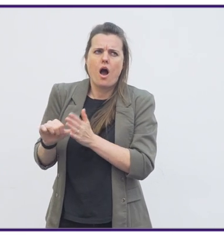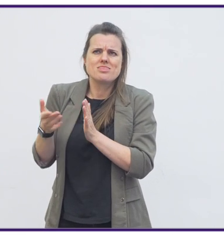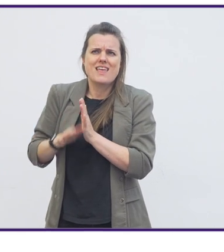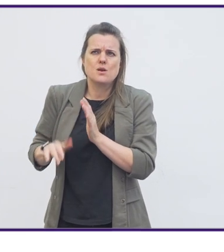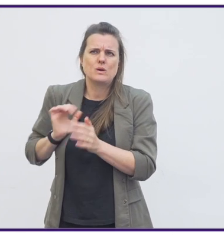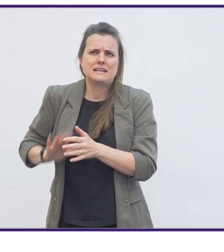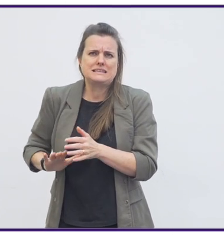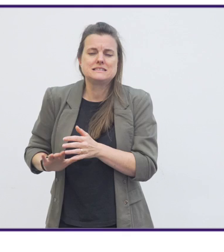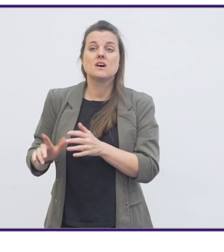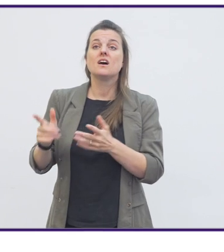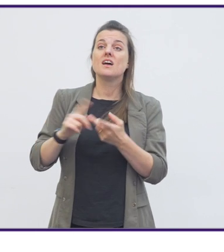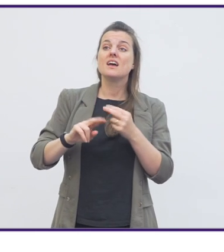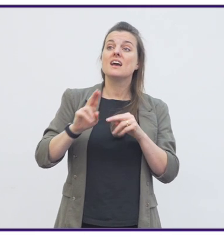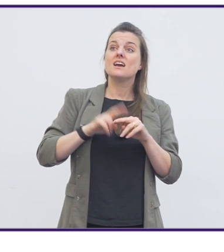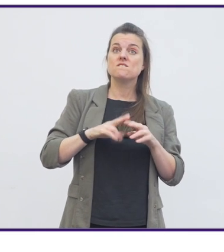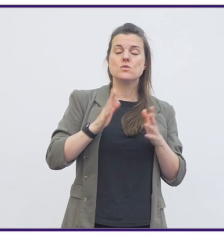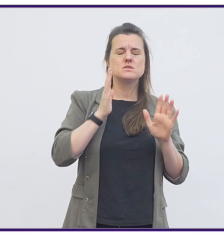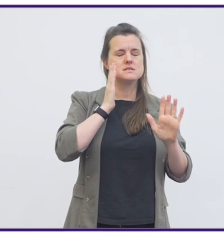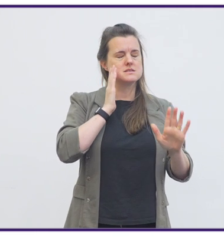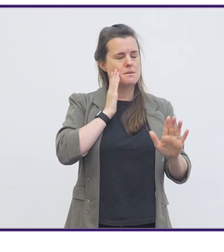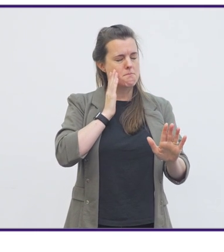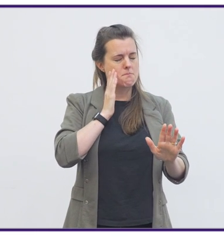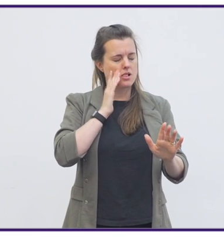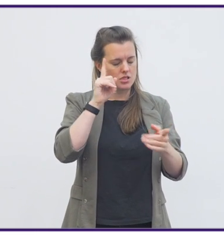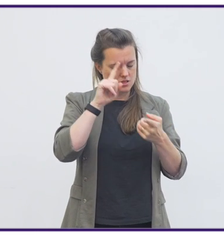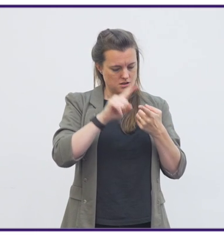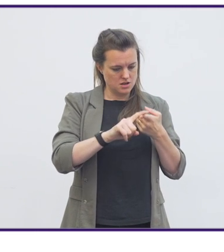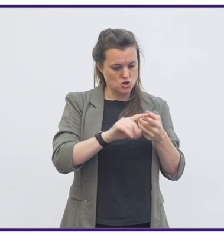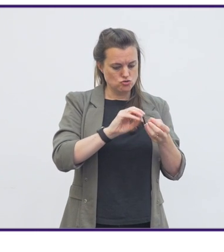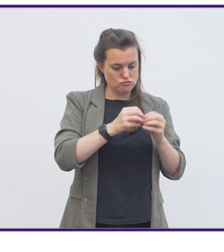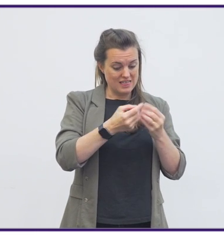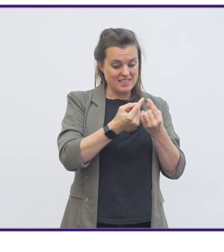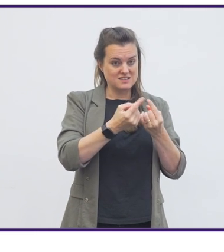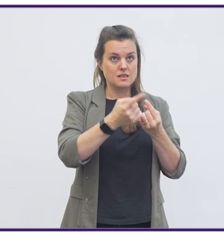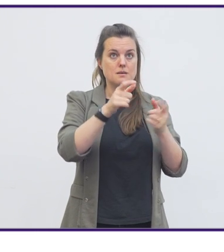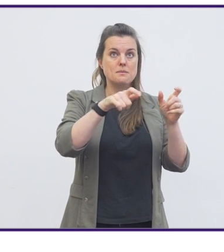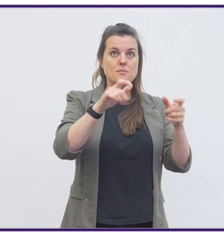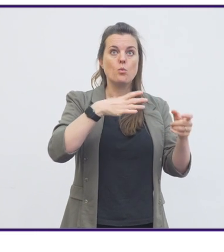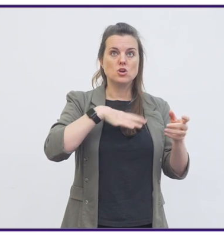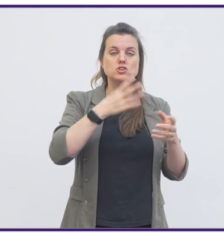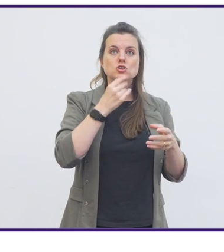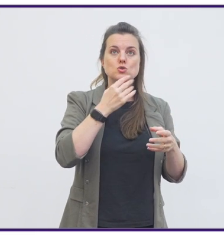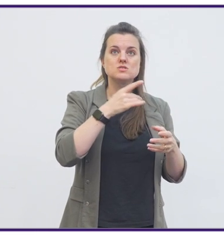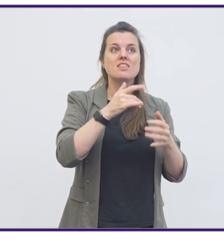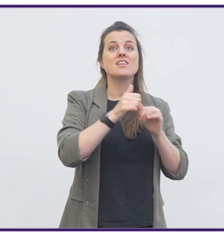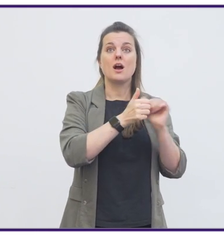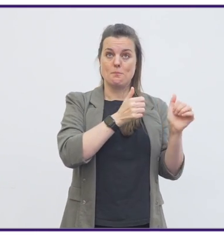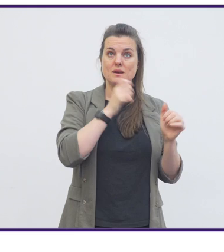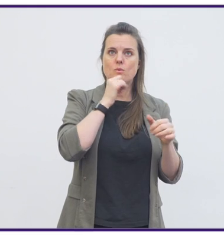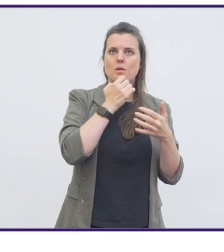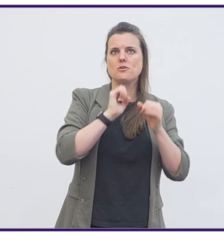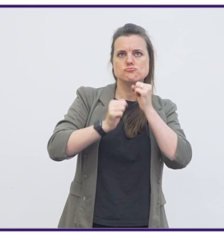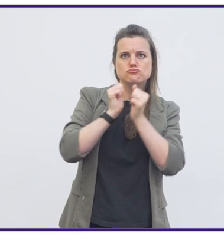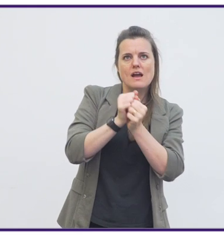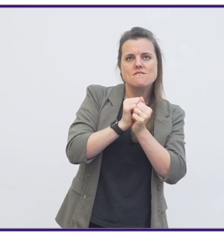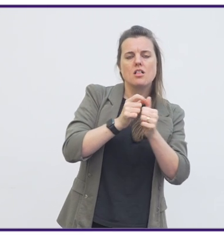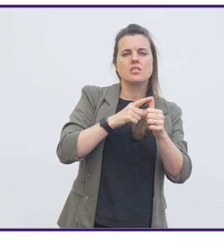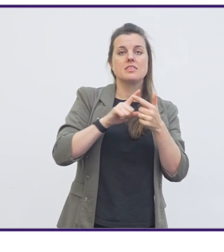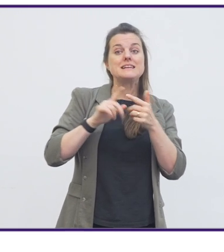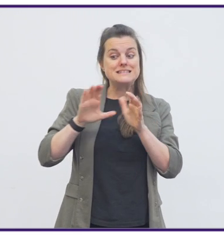you end up creating solutions that people actually want to use. Your company will thank you for it. Your team will thank you for it. Most importantly,